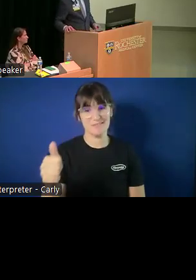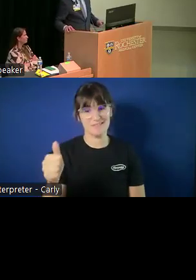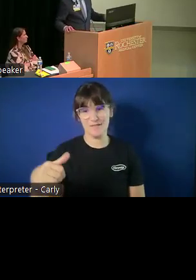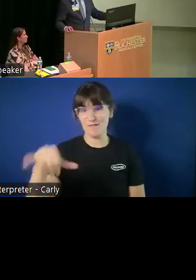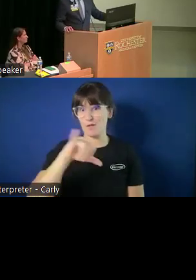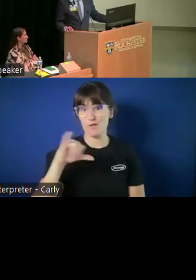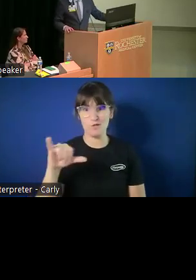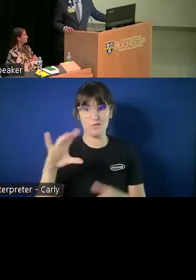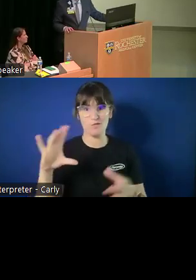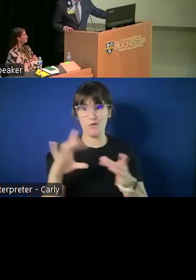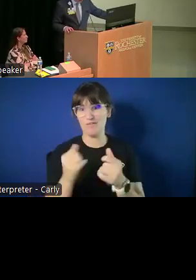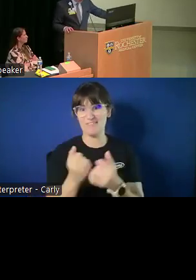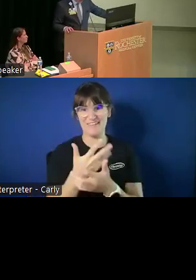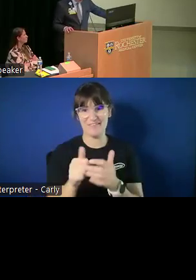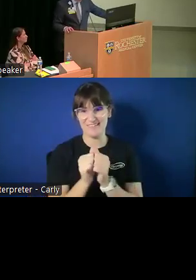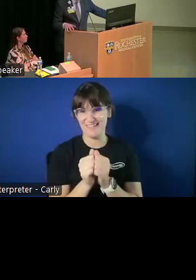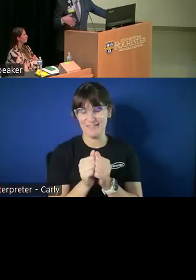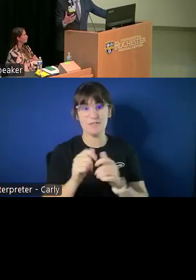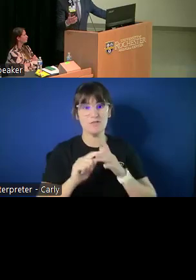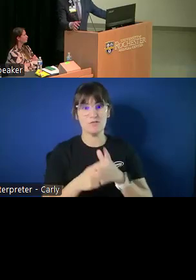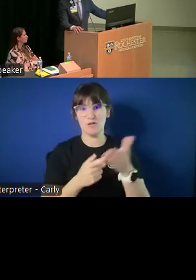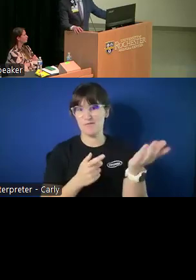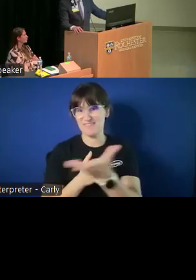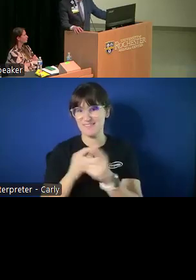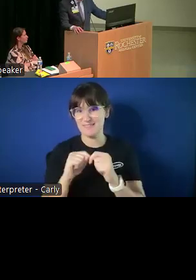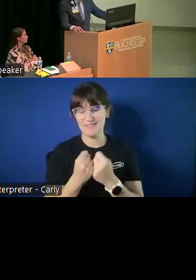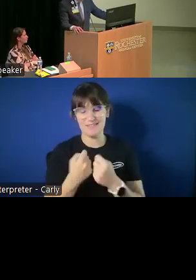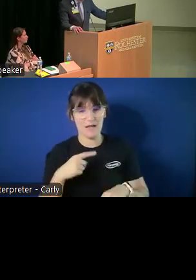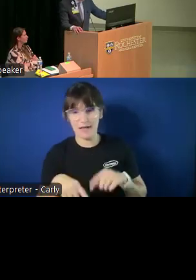it's important to start with my team because no no leader accomplishes anything without a team and